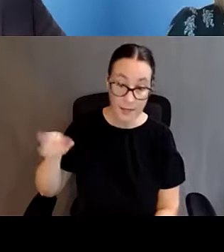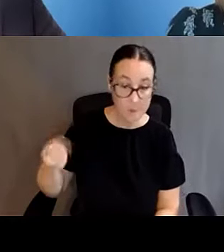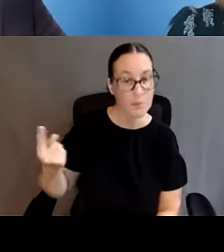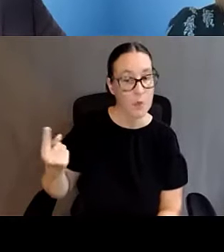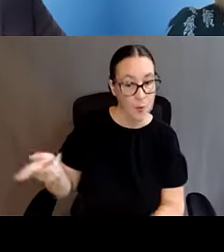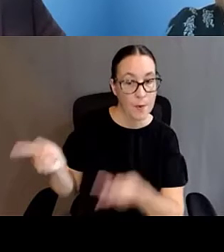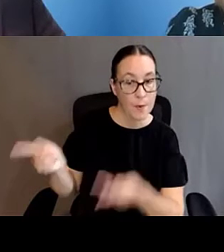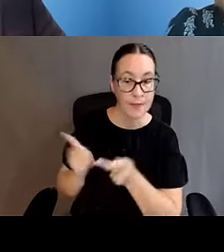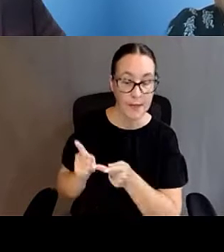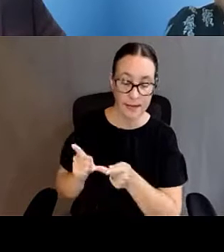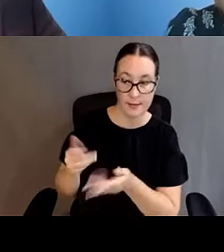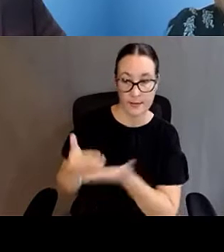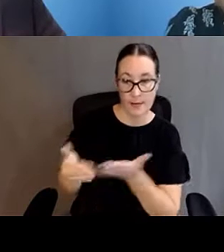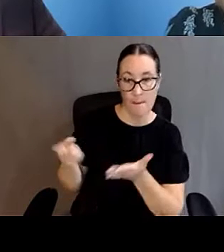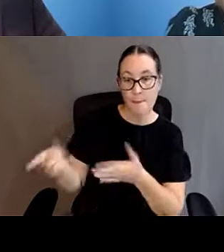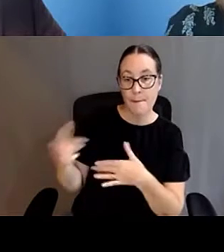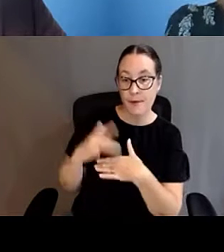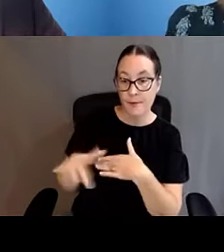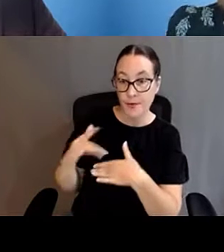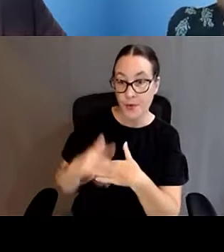there are some there in terms of research